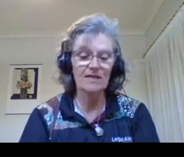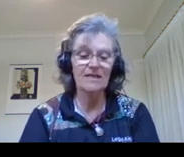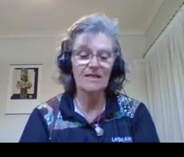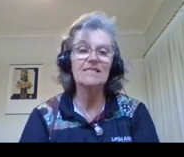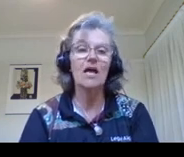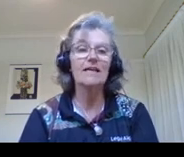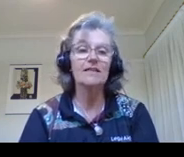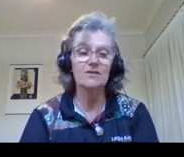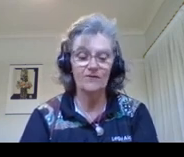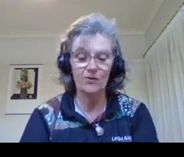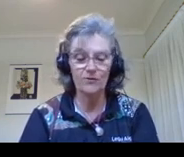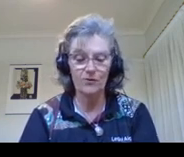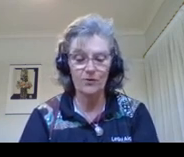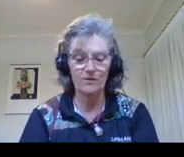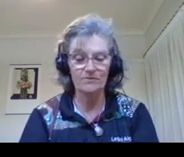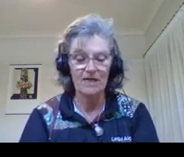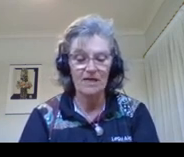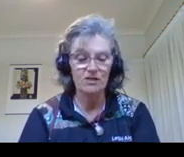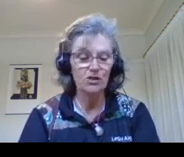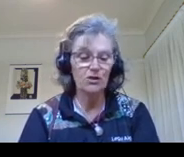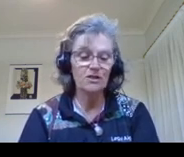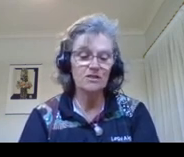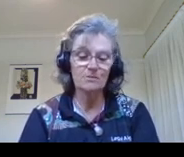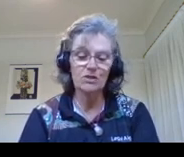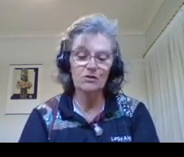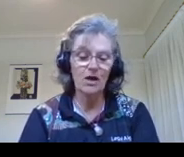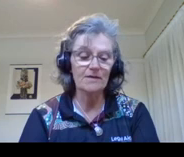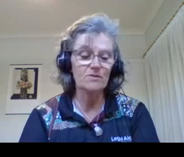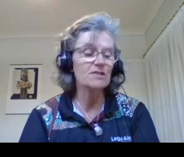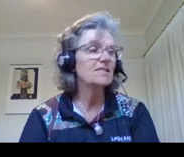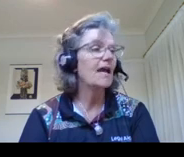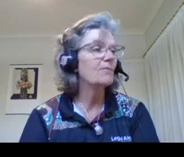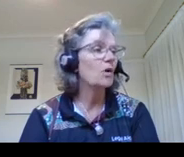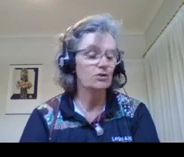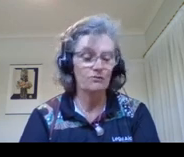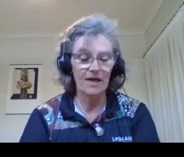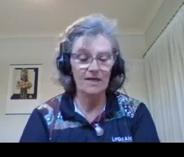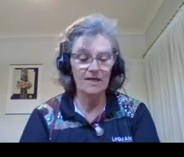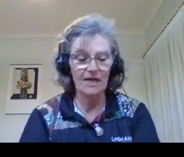they're less likely to fall for them so you can subscribe to Scam Watch radar